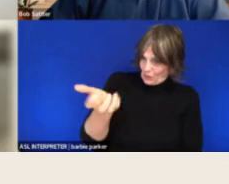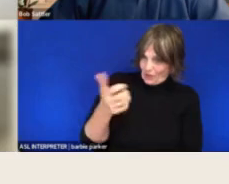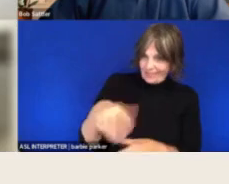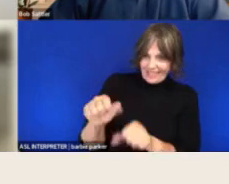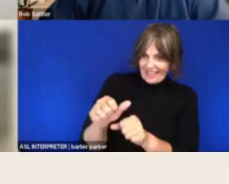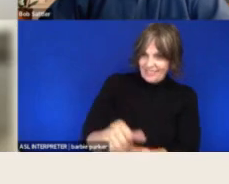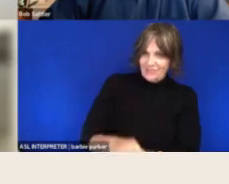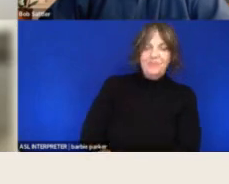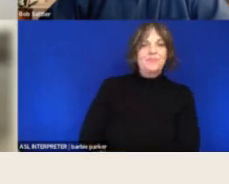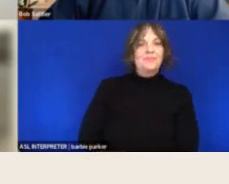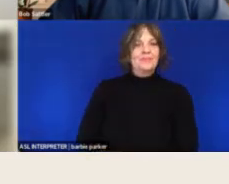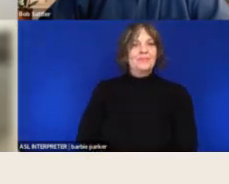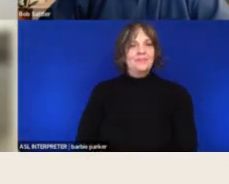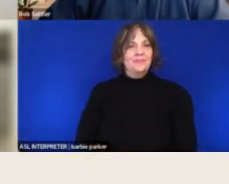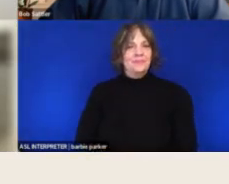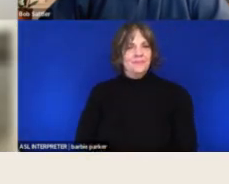Alva Gardner: This is also full day training.